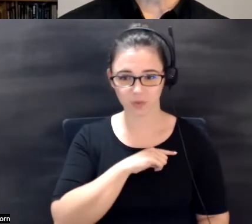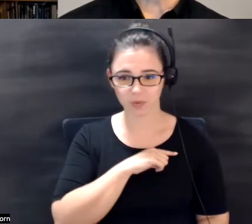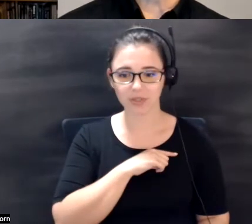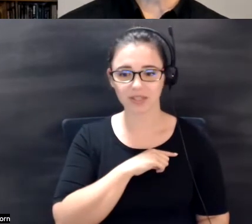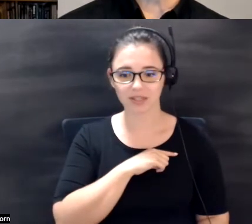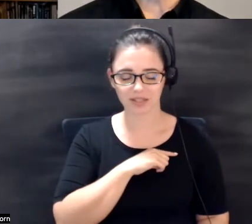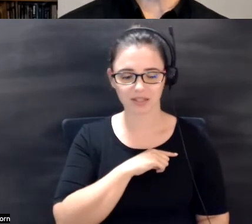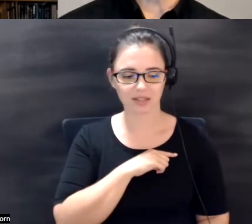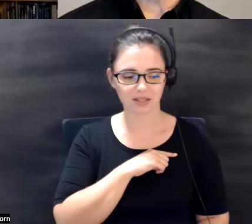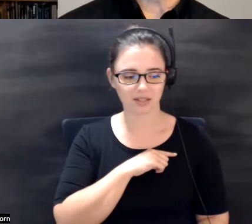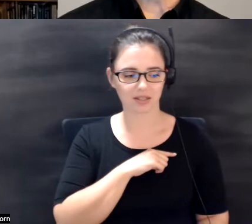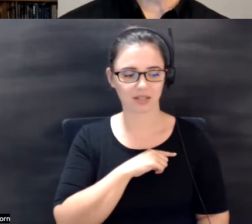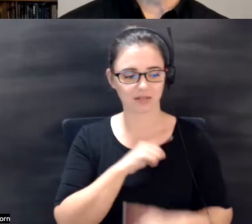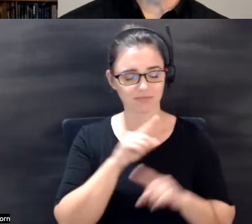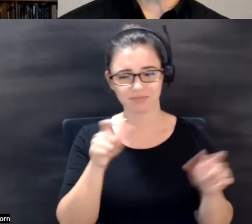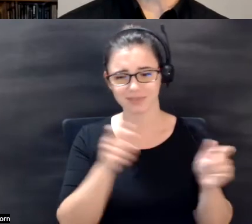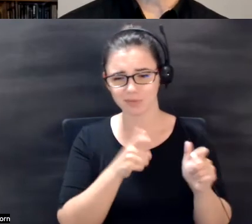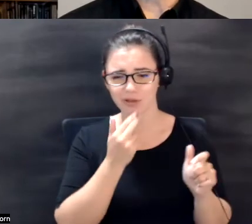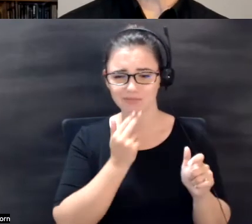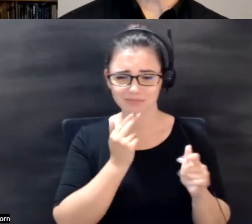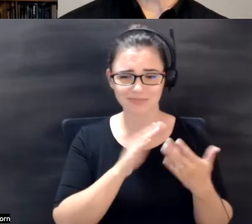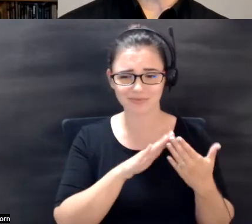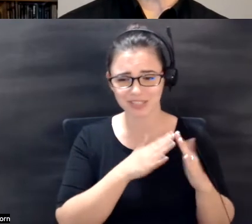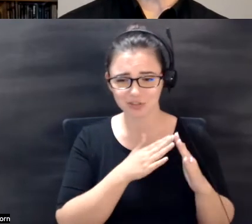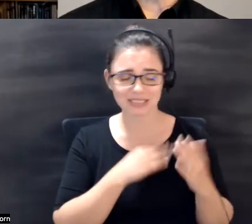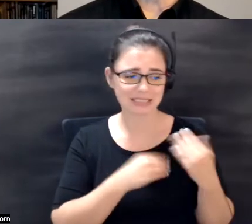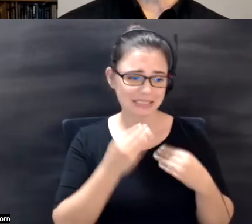going to small villages, and eating with his family,